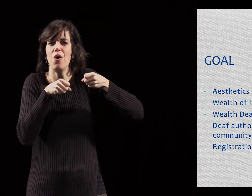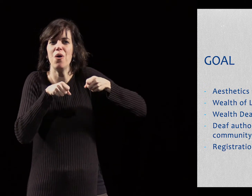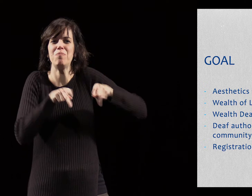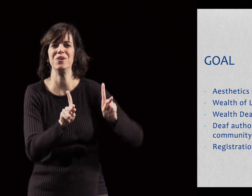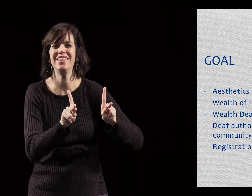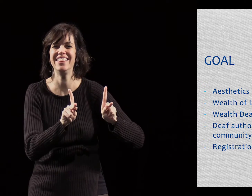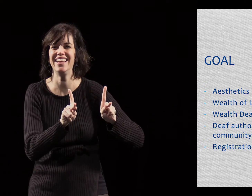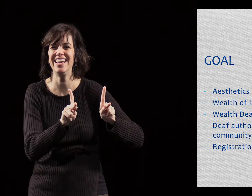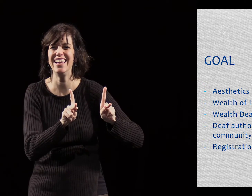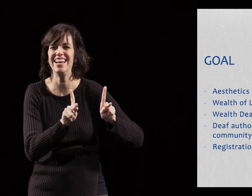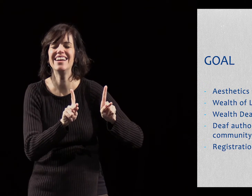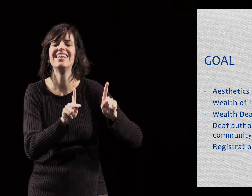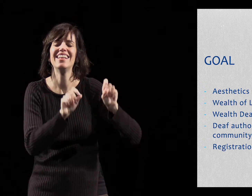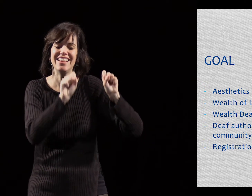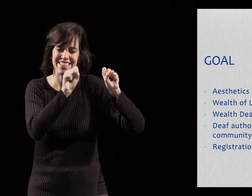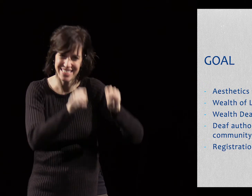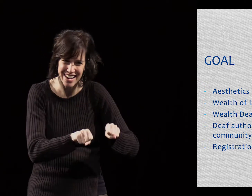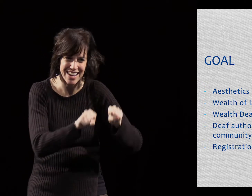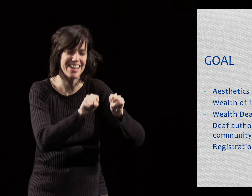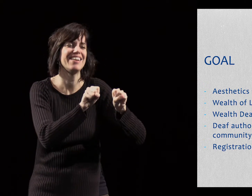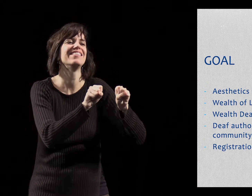And saving this through video.